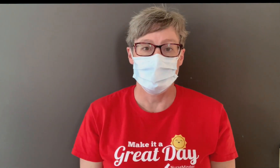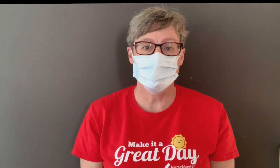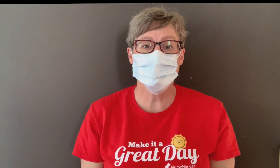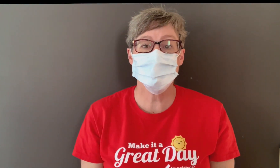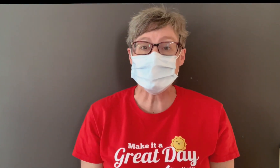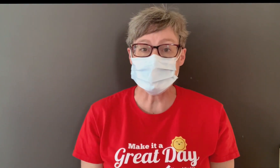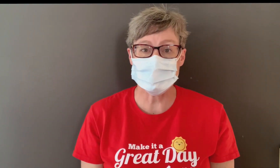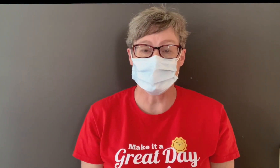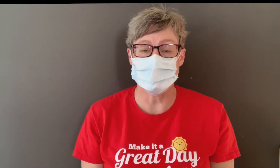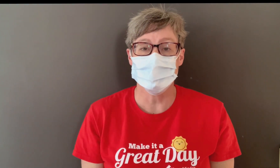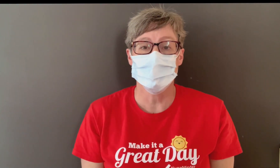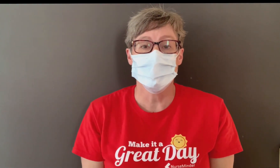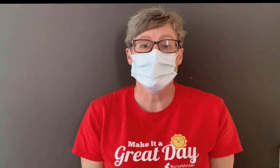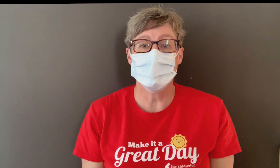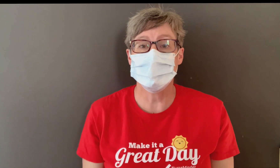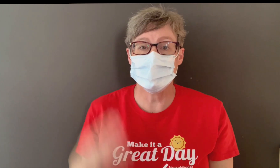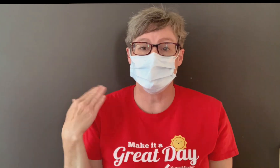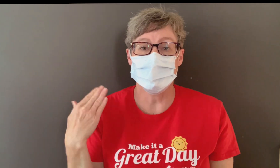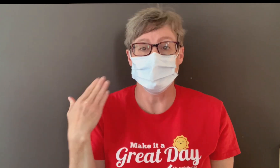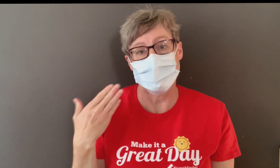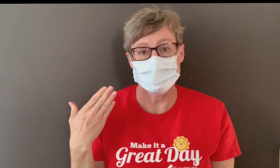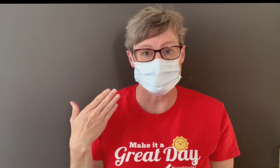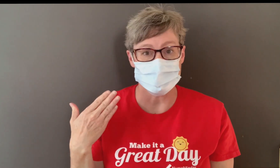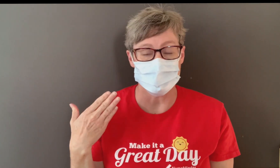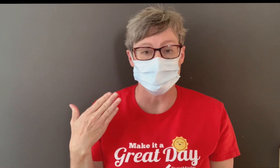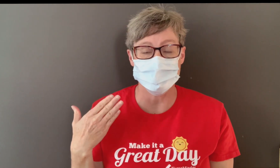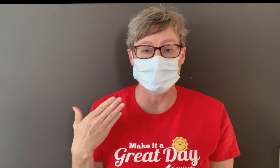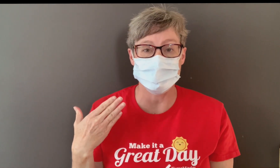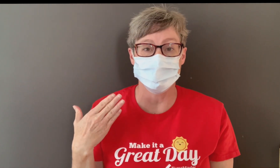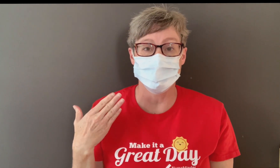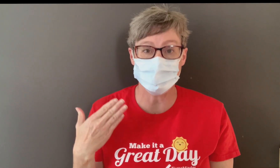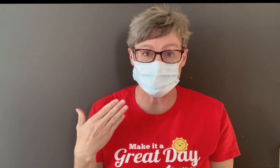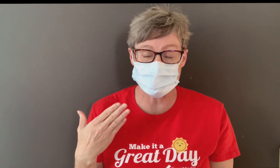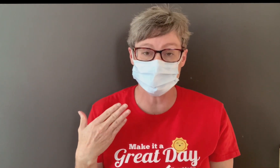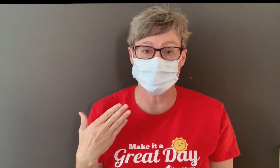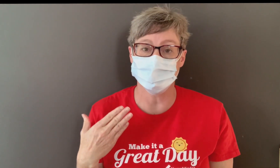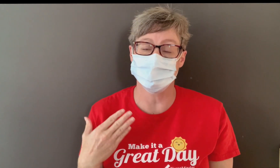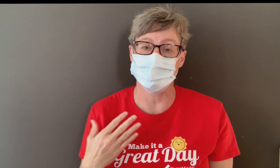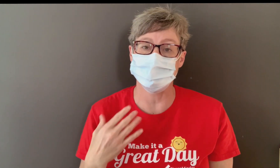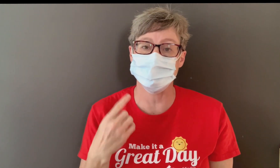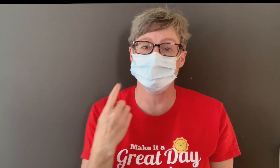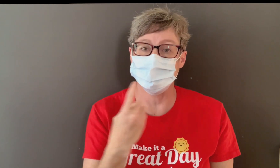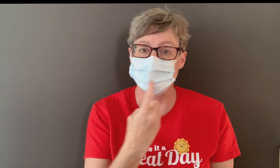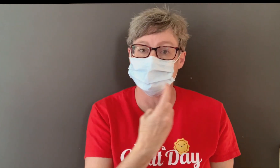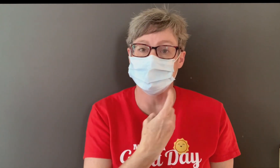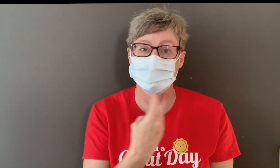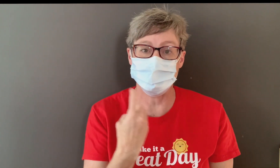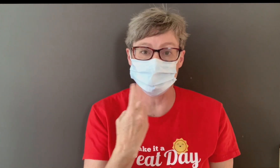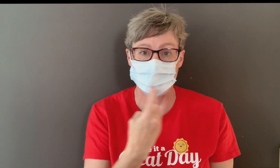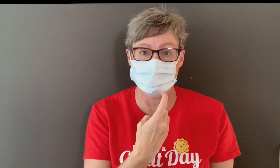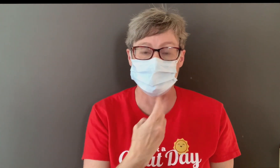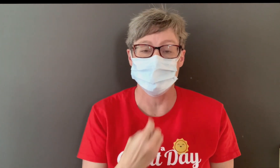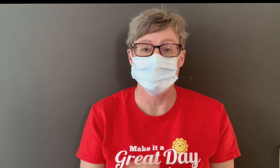at the screening site I have a mask on which makes it very difficult for those to use lip reading